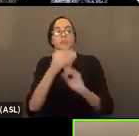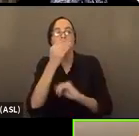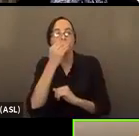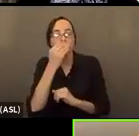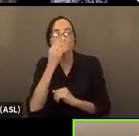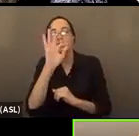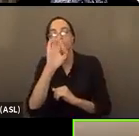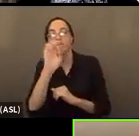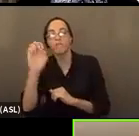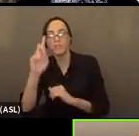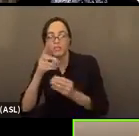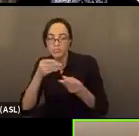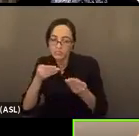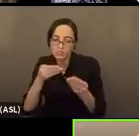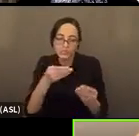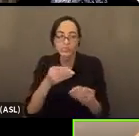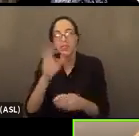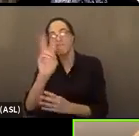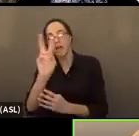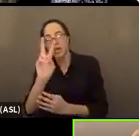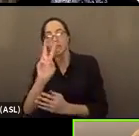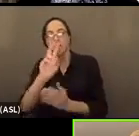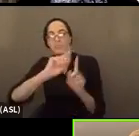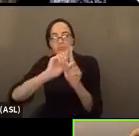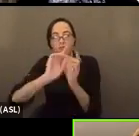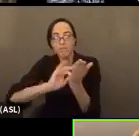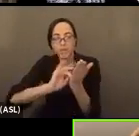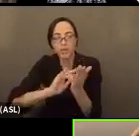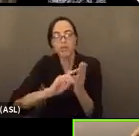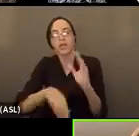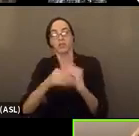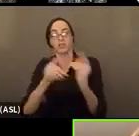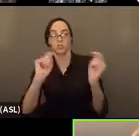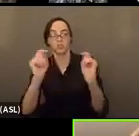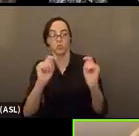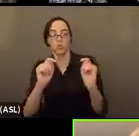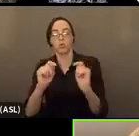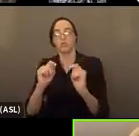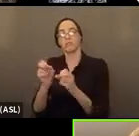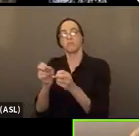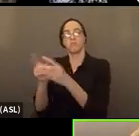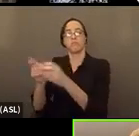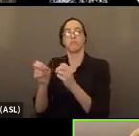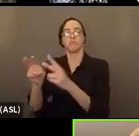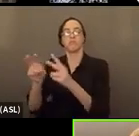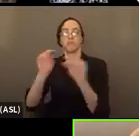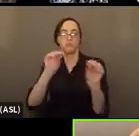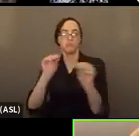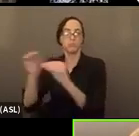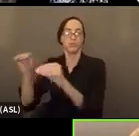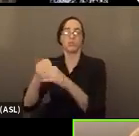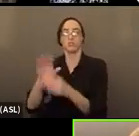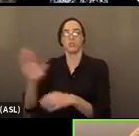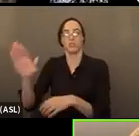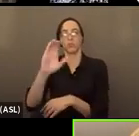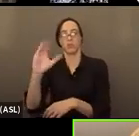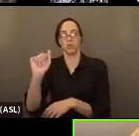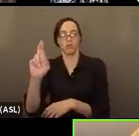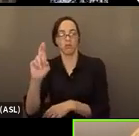vehicle just you know thinking ahead to okay so if suddenly i had to evacuate um tonight would i